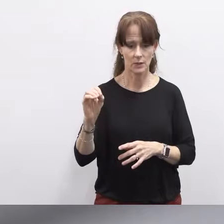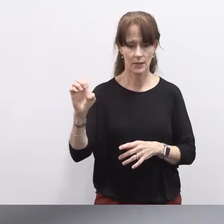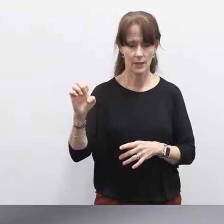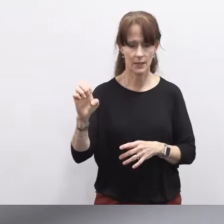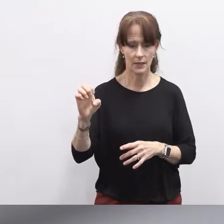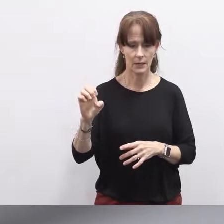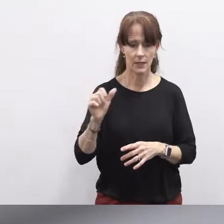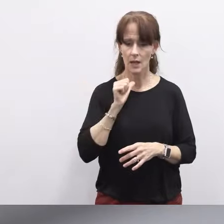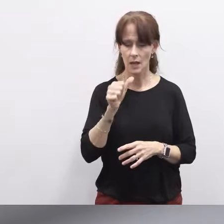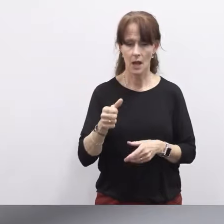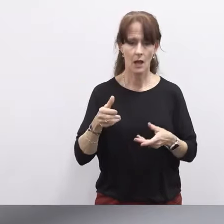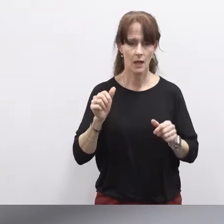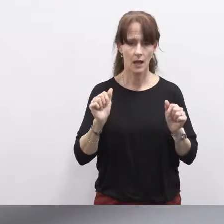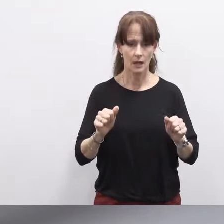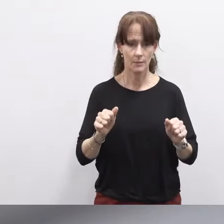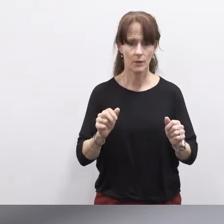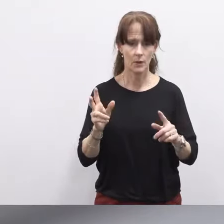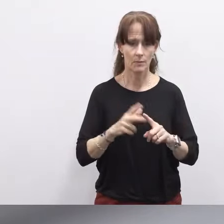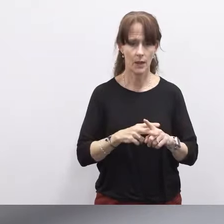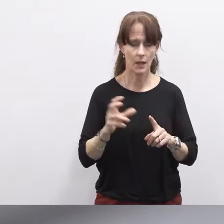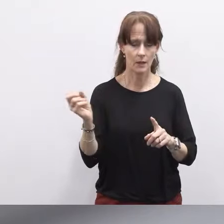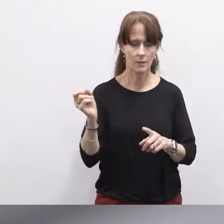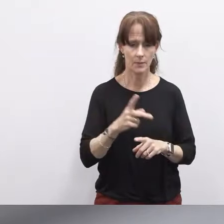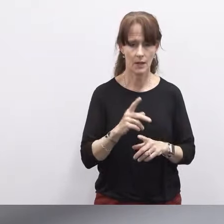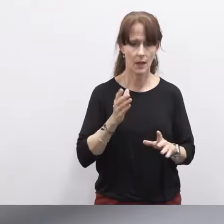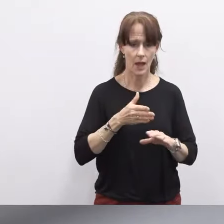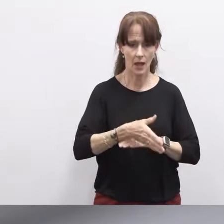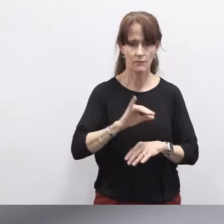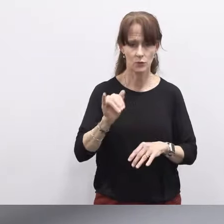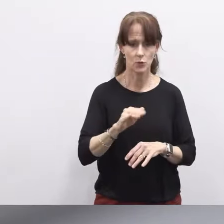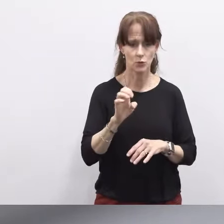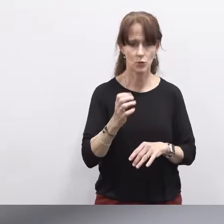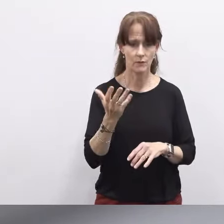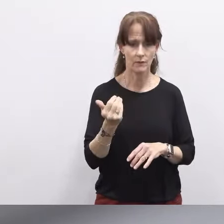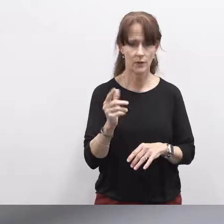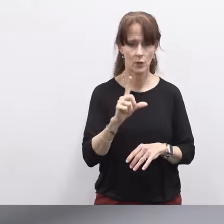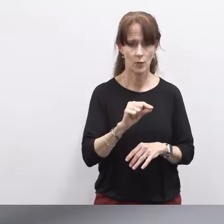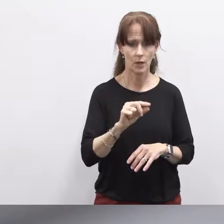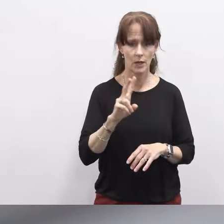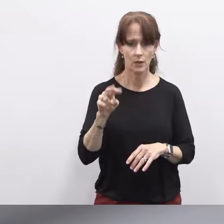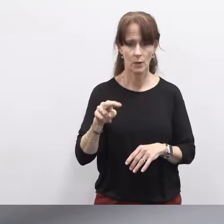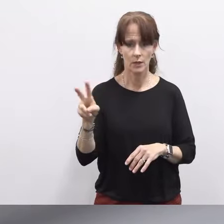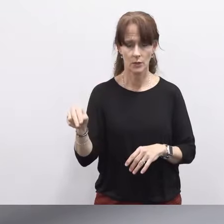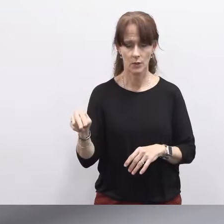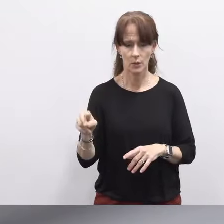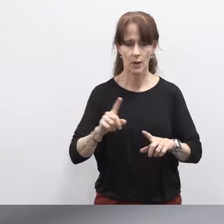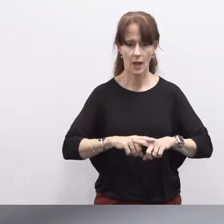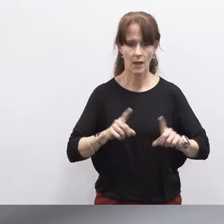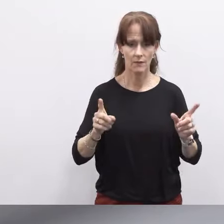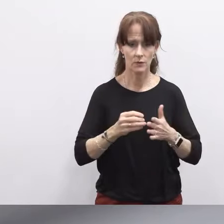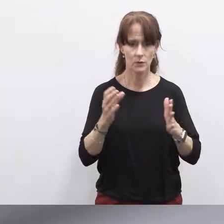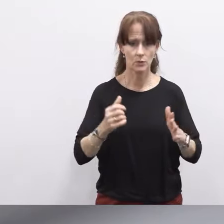and would not be eligible to apply for readmission until after June 15th, 2022. However, student placement services